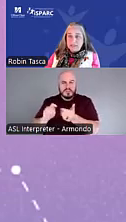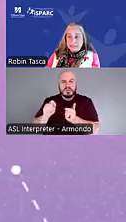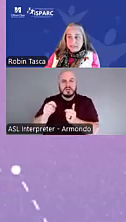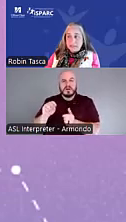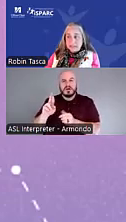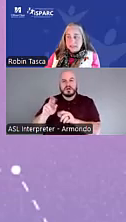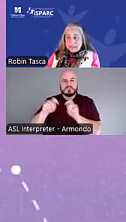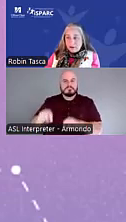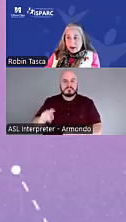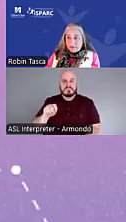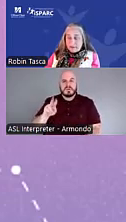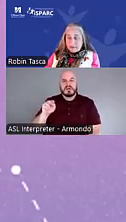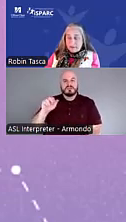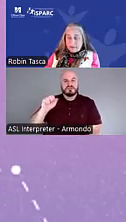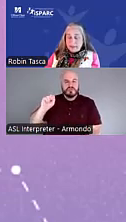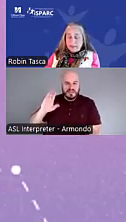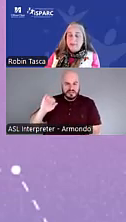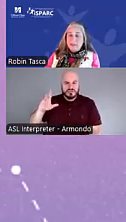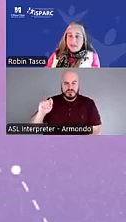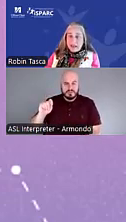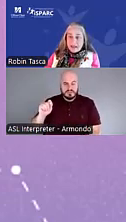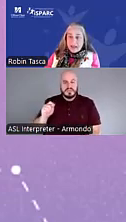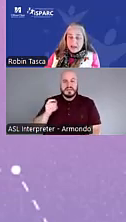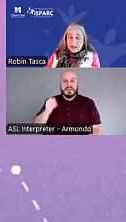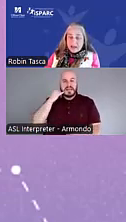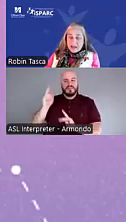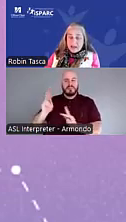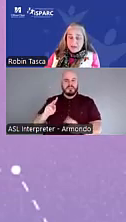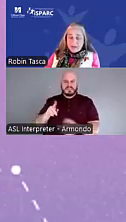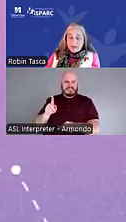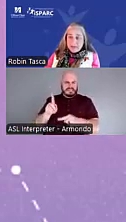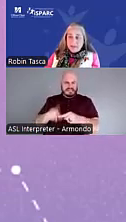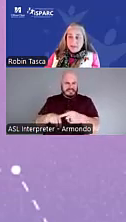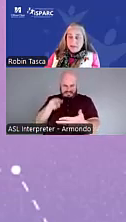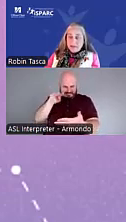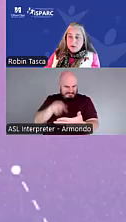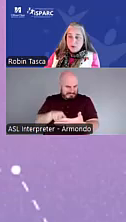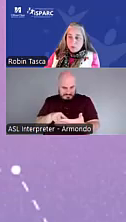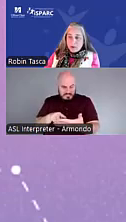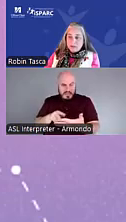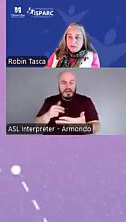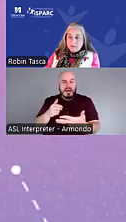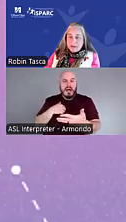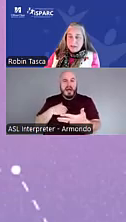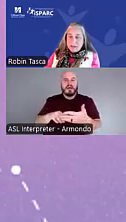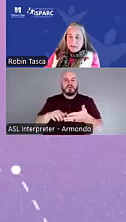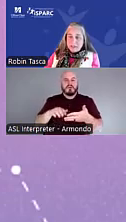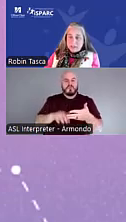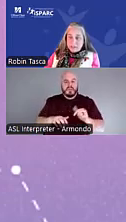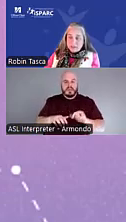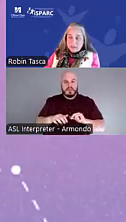because, essentially, it is a graphic-- that they have a written, well-defined transcript